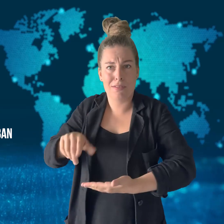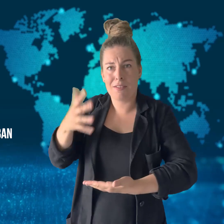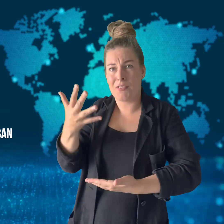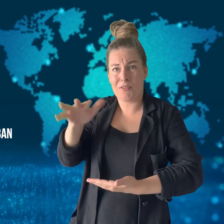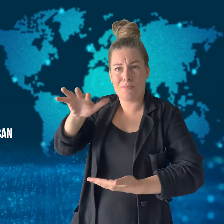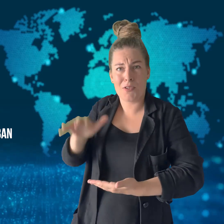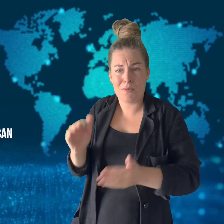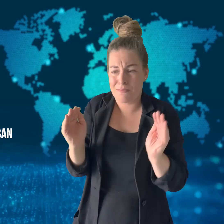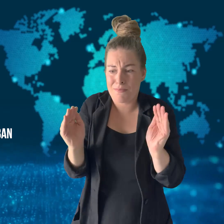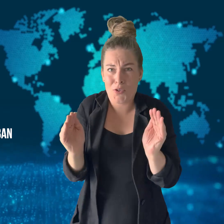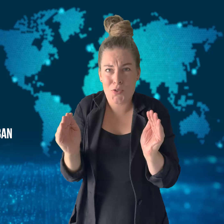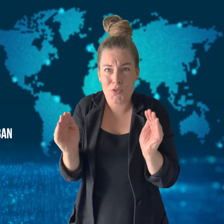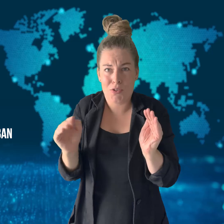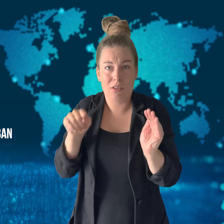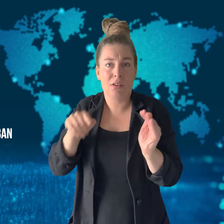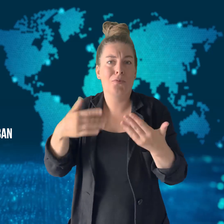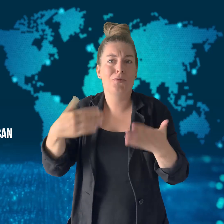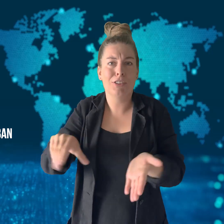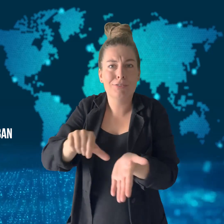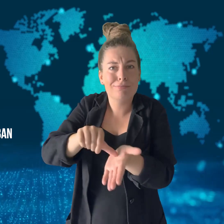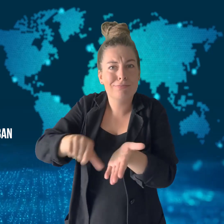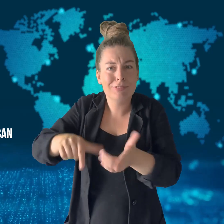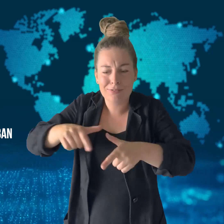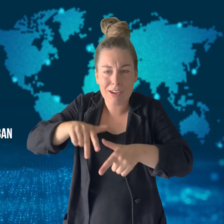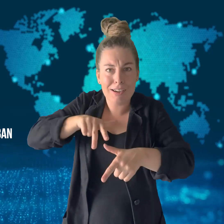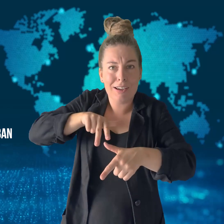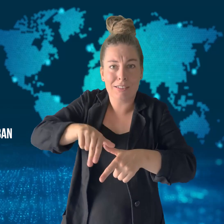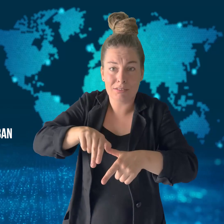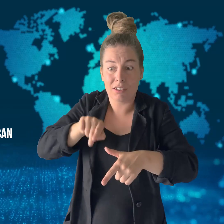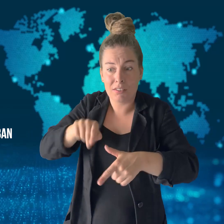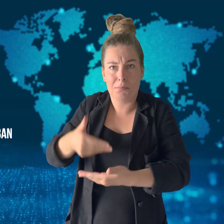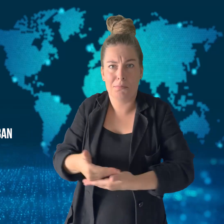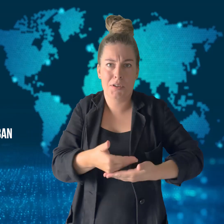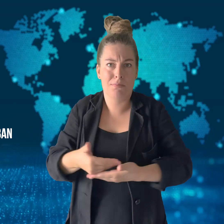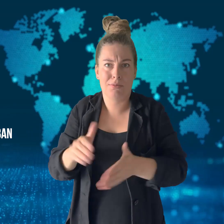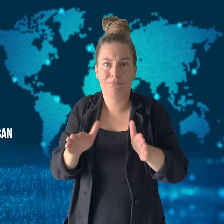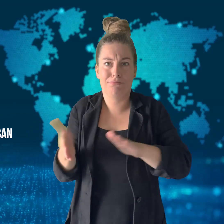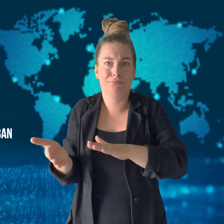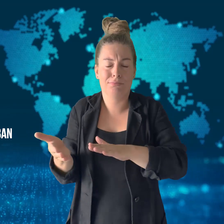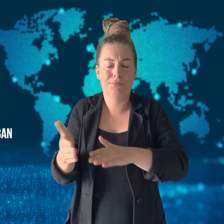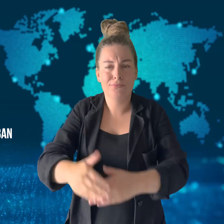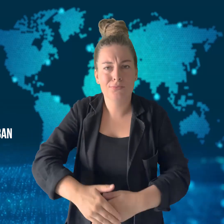on a five-month-old baby and she died.